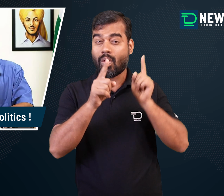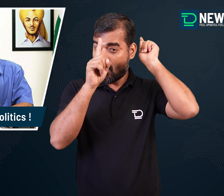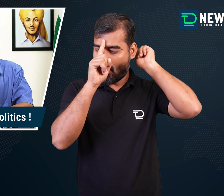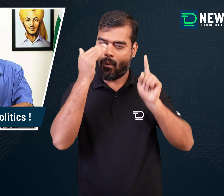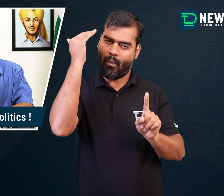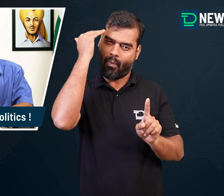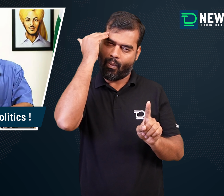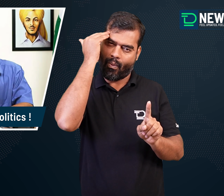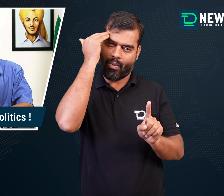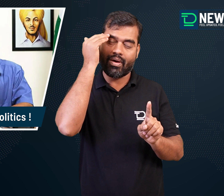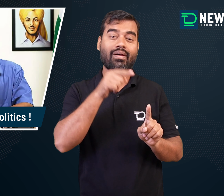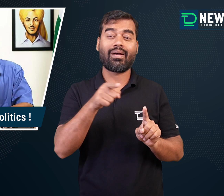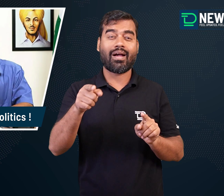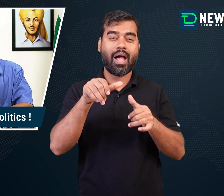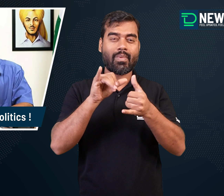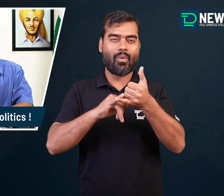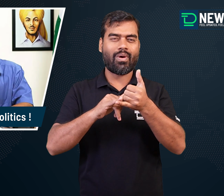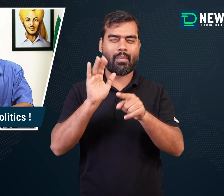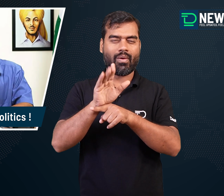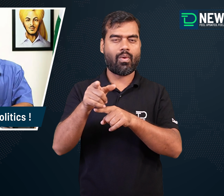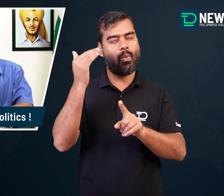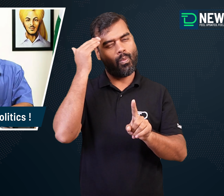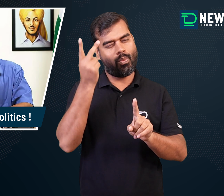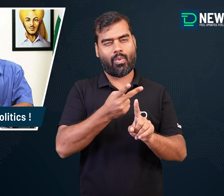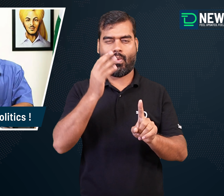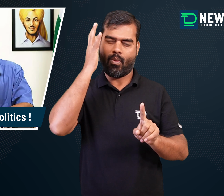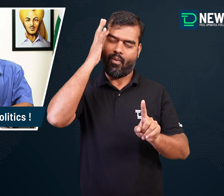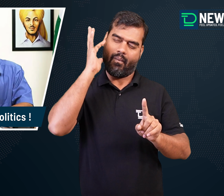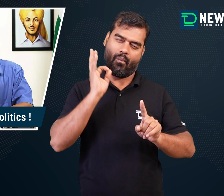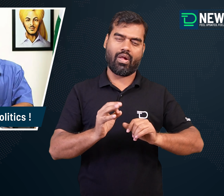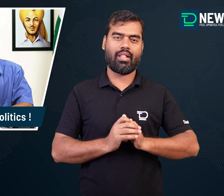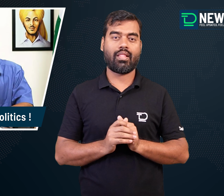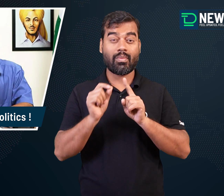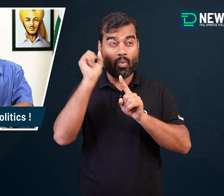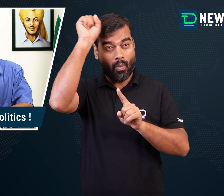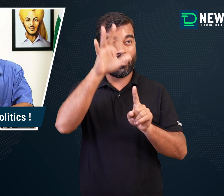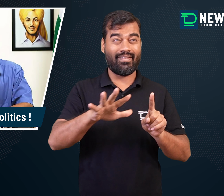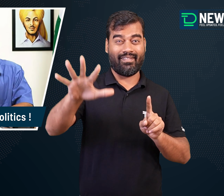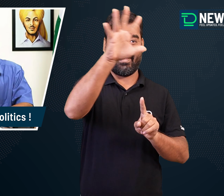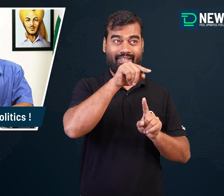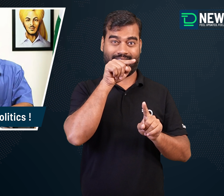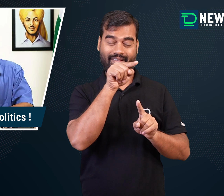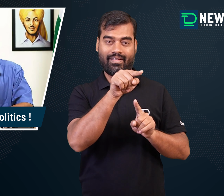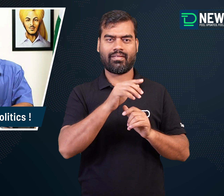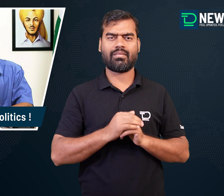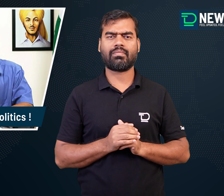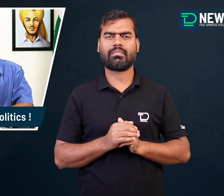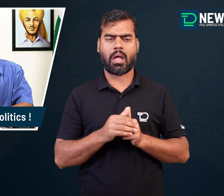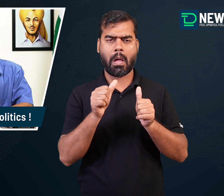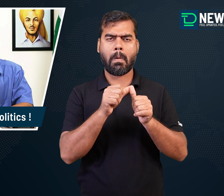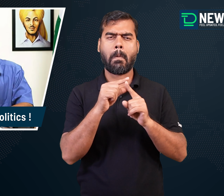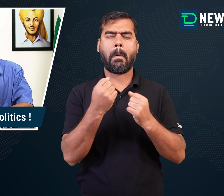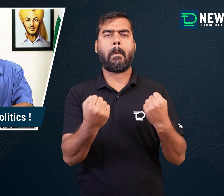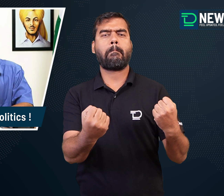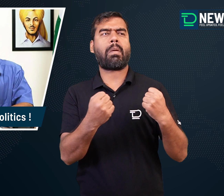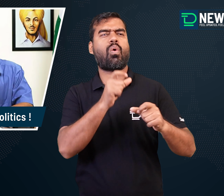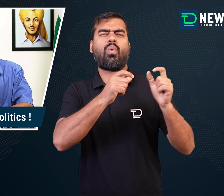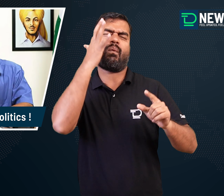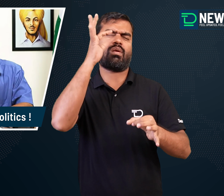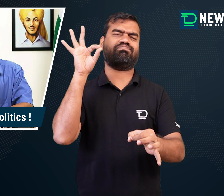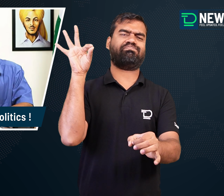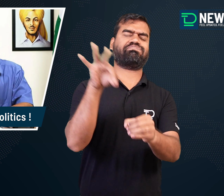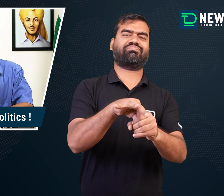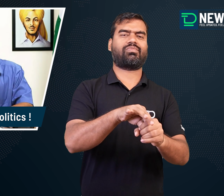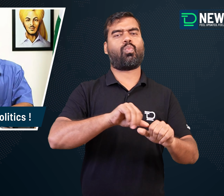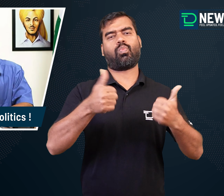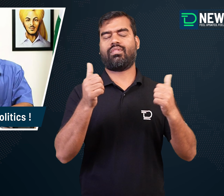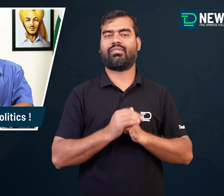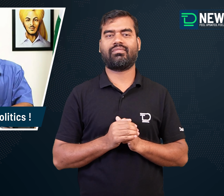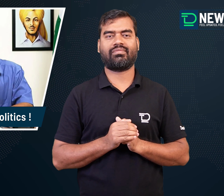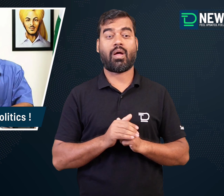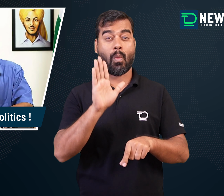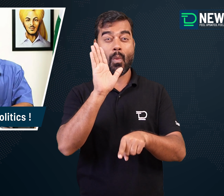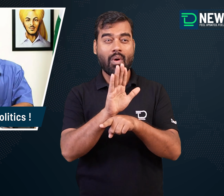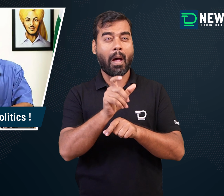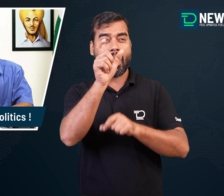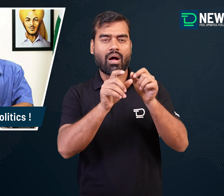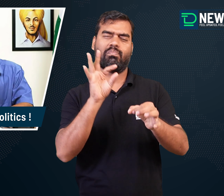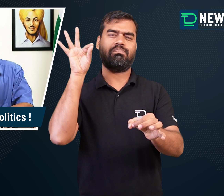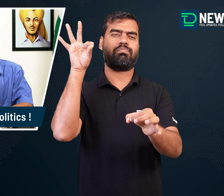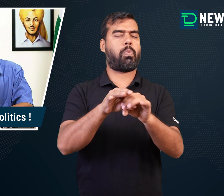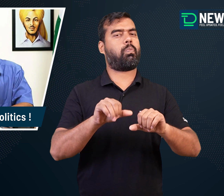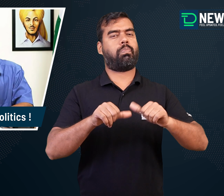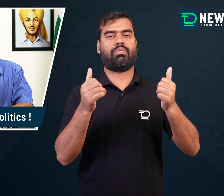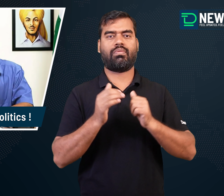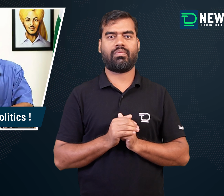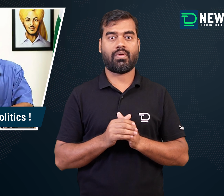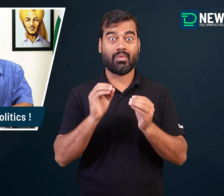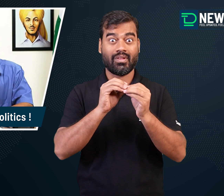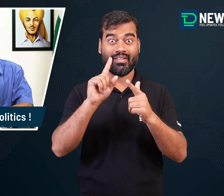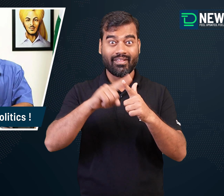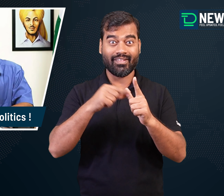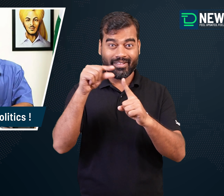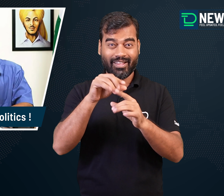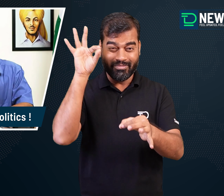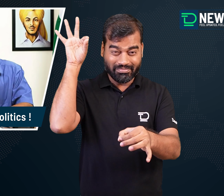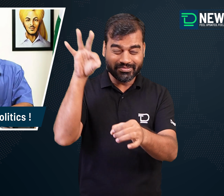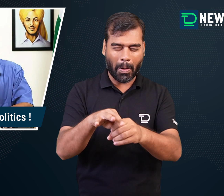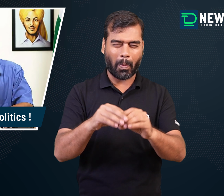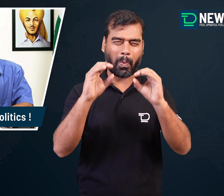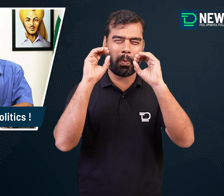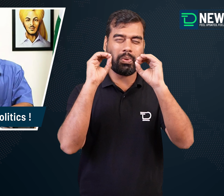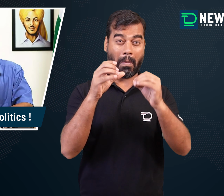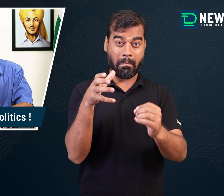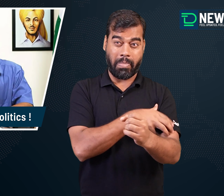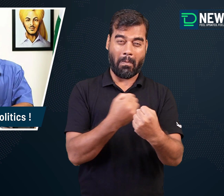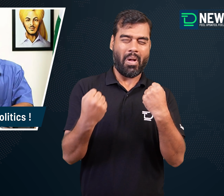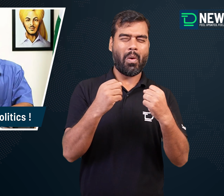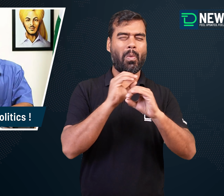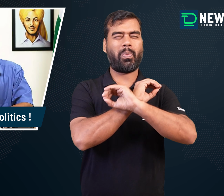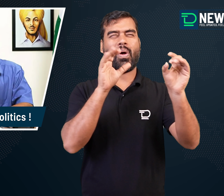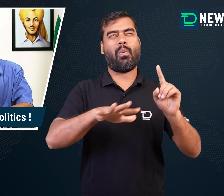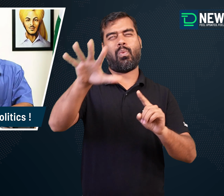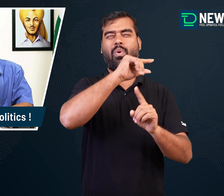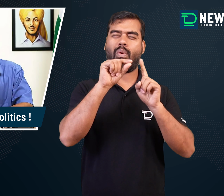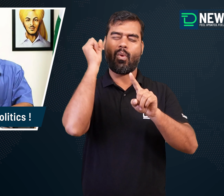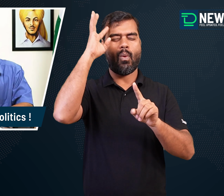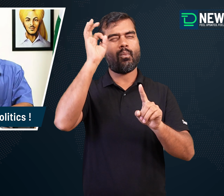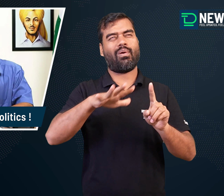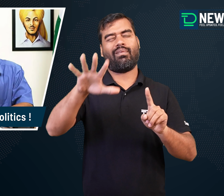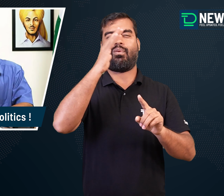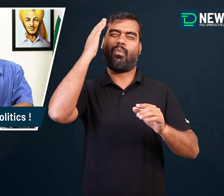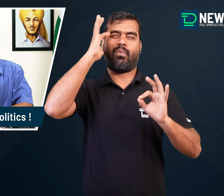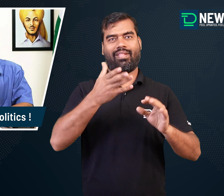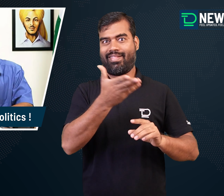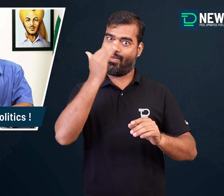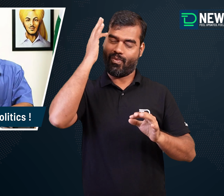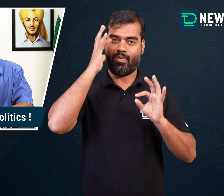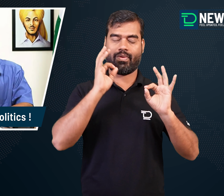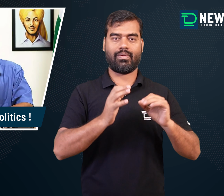Simple, they know in Punjab, there is no power for BJP so the fight is between AAP and congress..